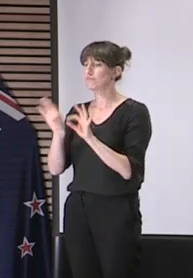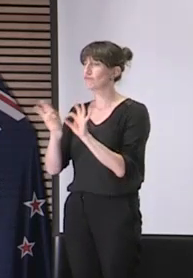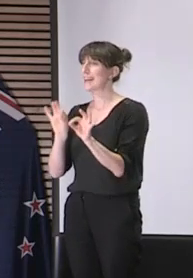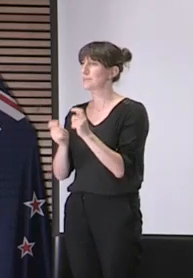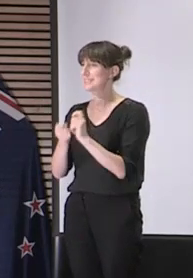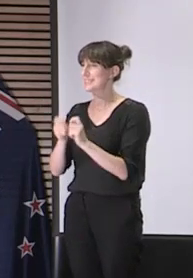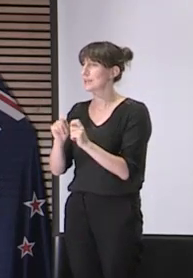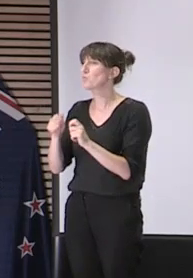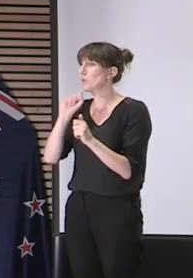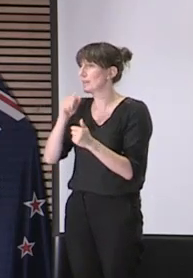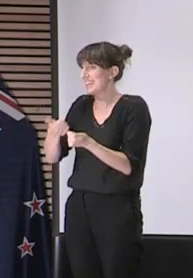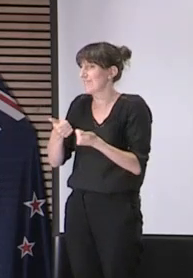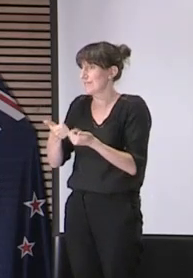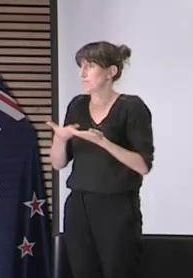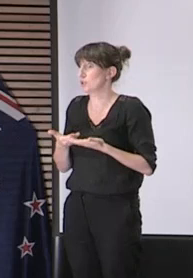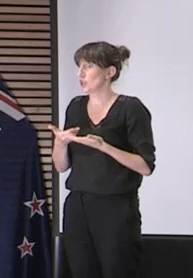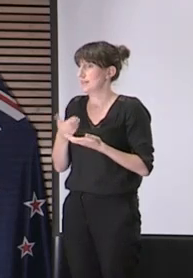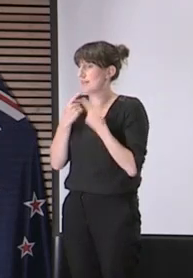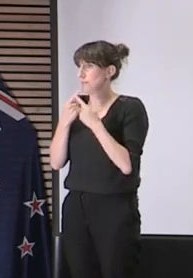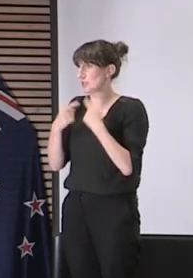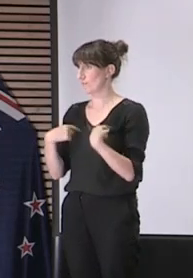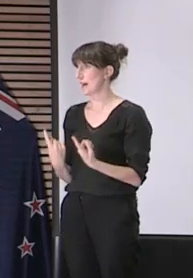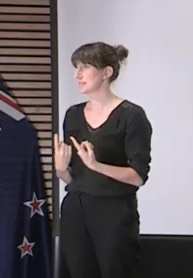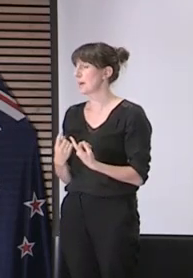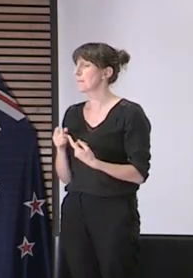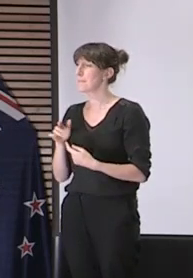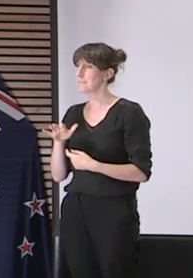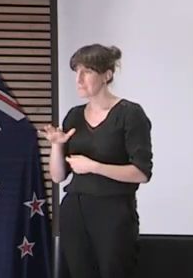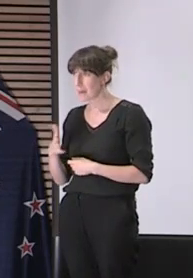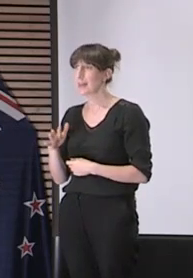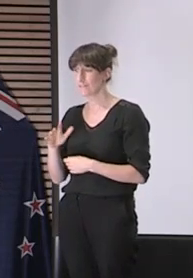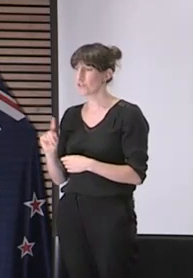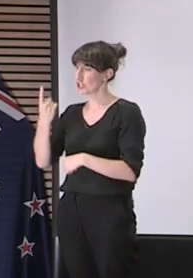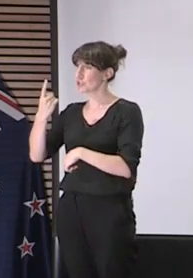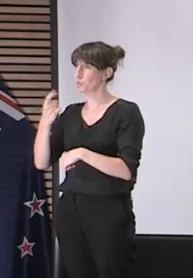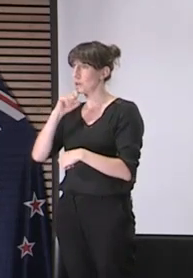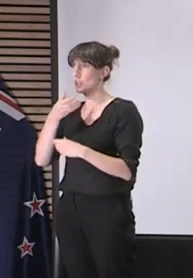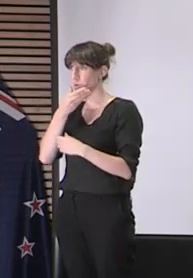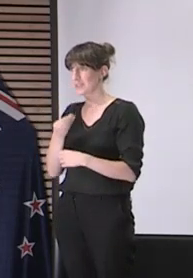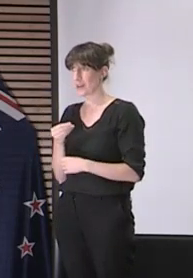go into level 3 and hopefully onto level 2 because that is when it will give us the most